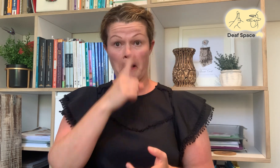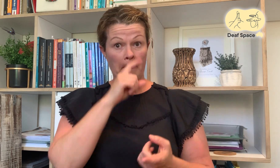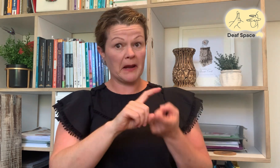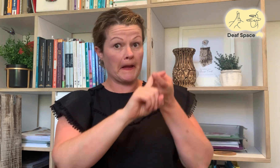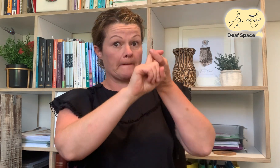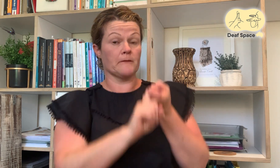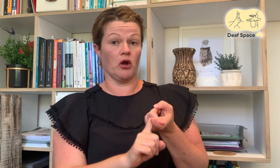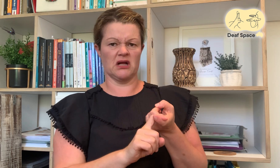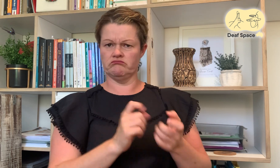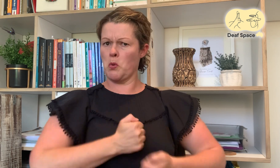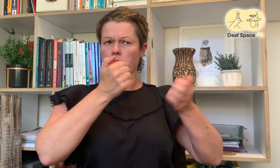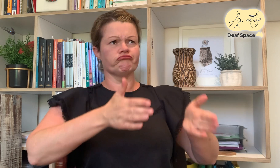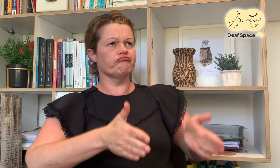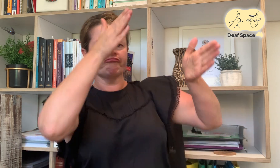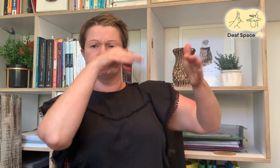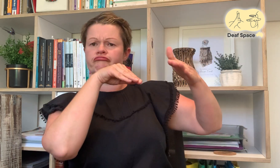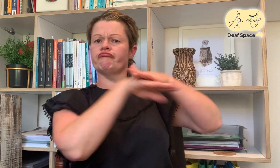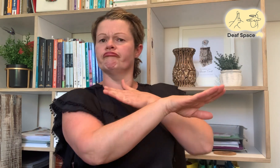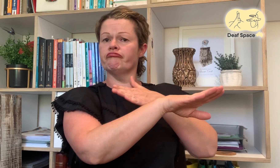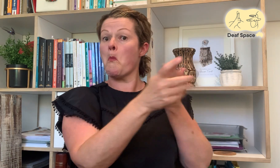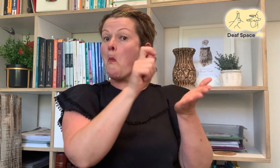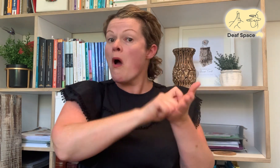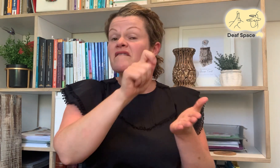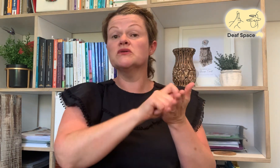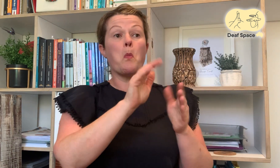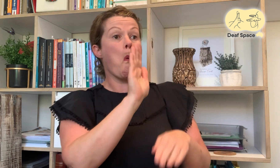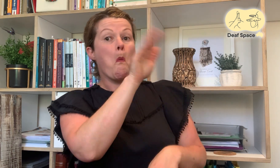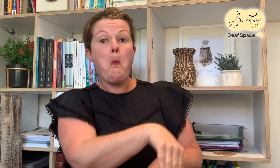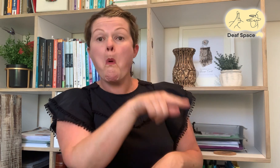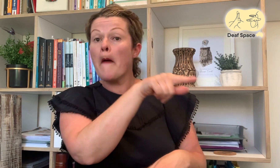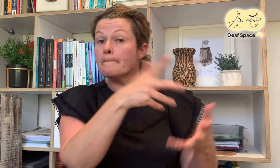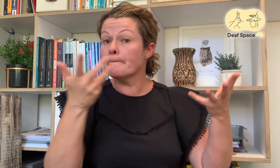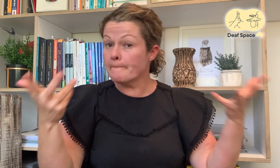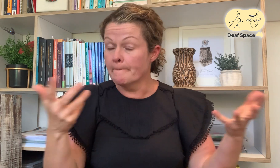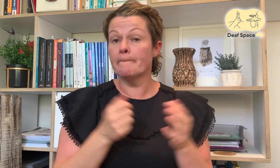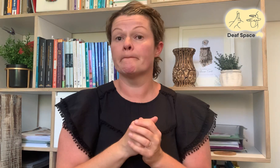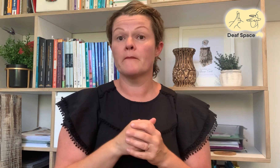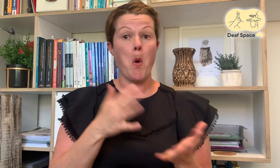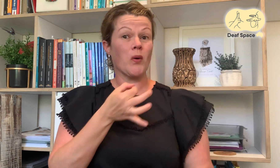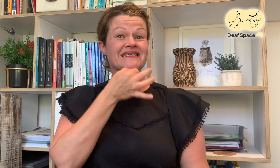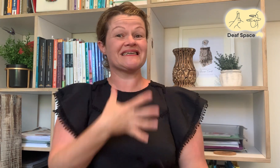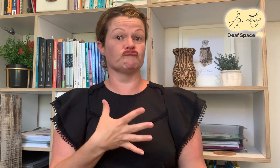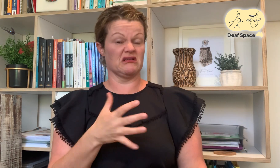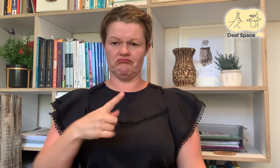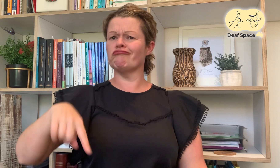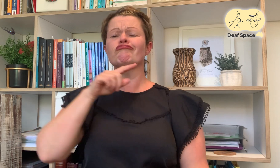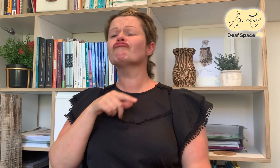It could be a permanent physical space, like an office or it could be a temporary space.